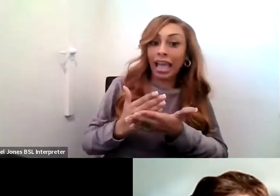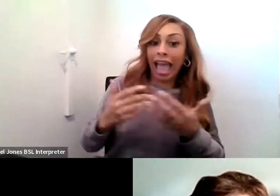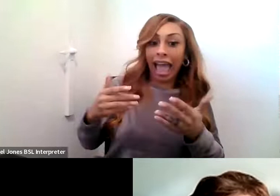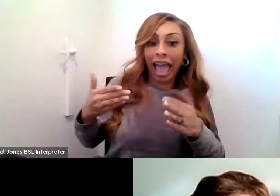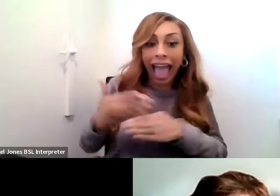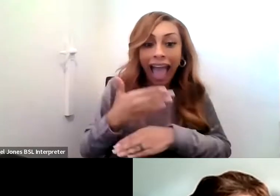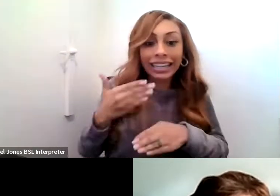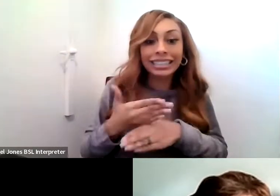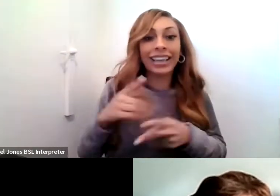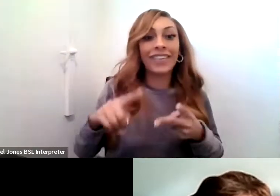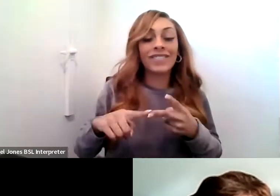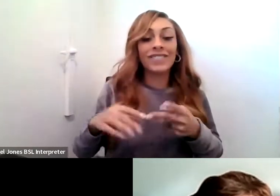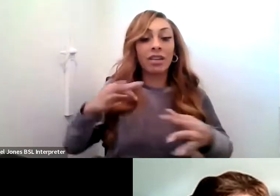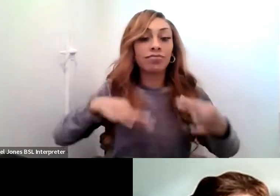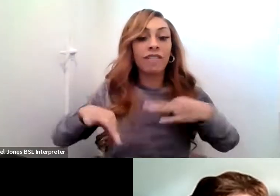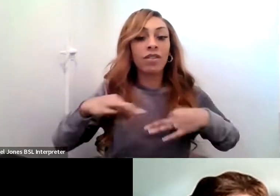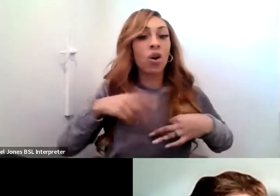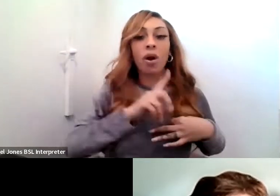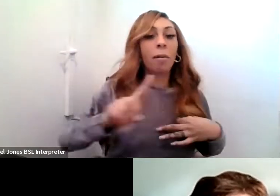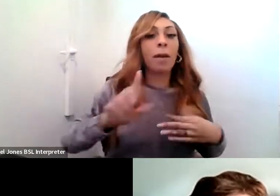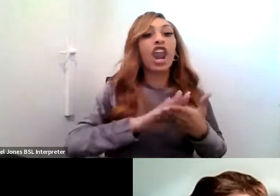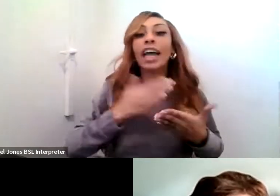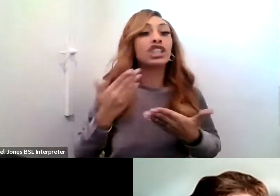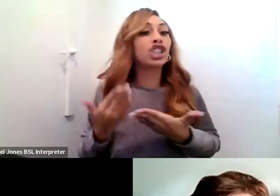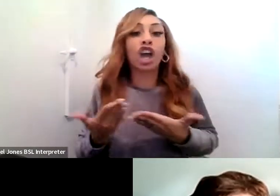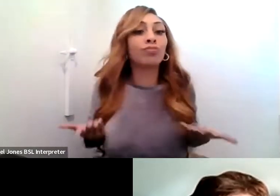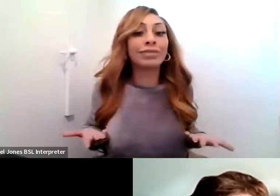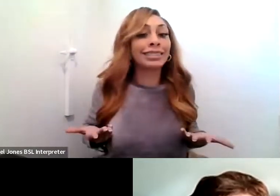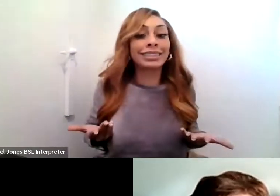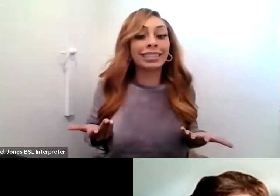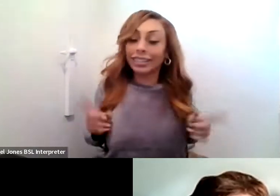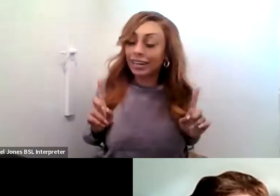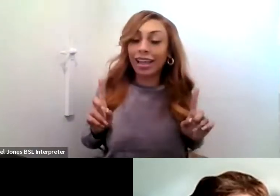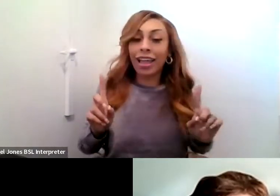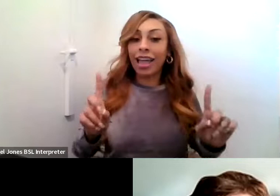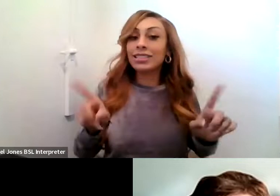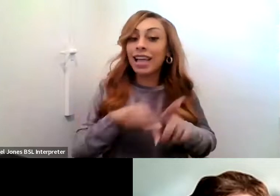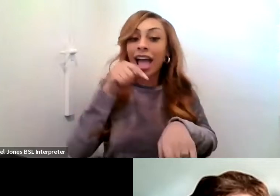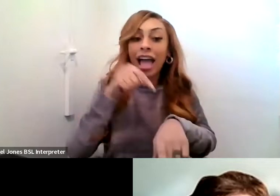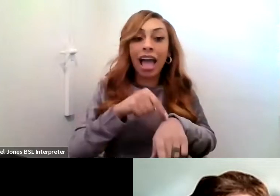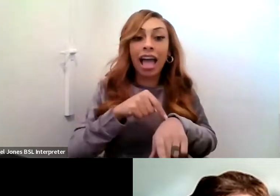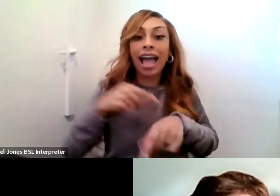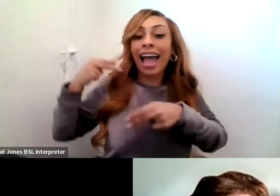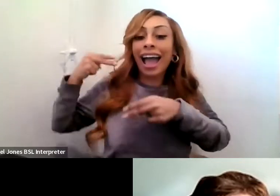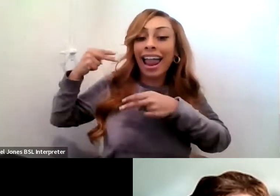rather than as interpreted. And then I think there's also something about legacy versions,